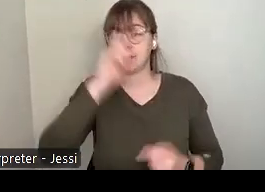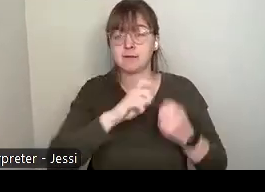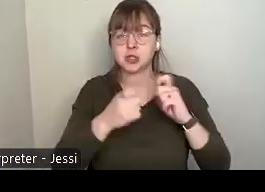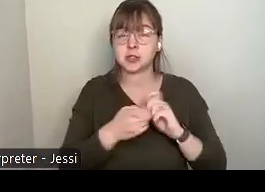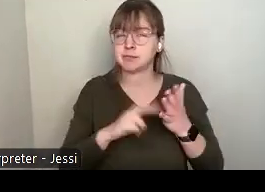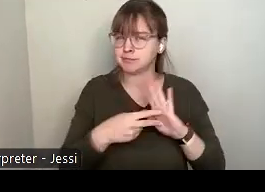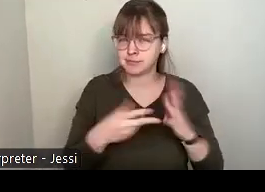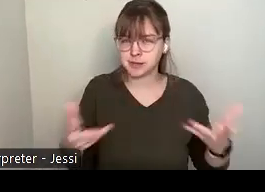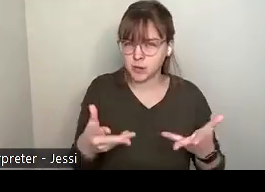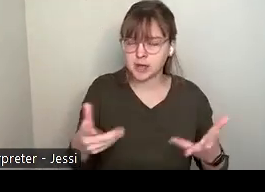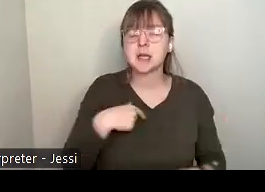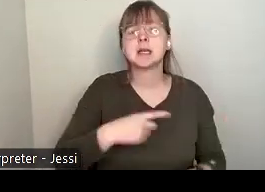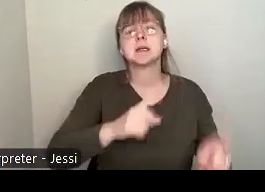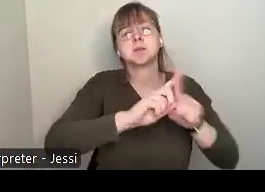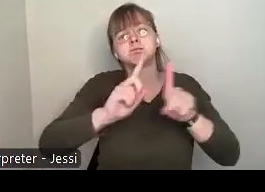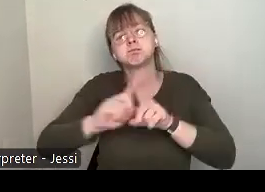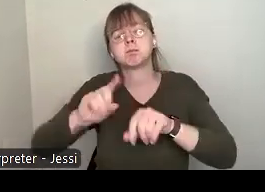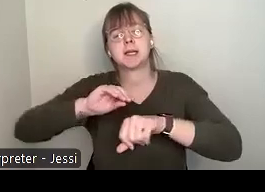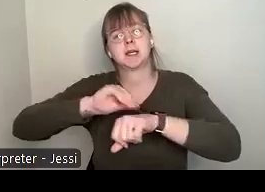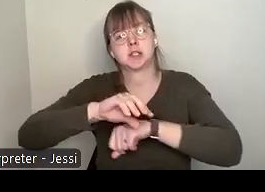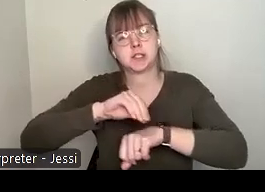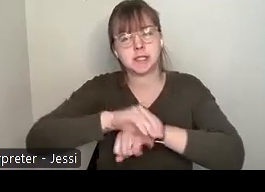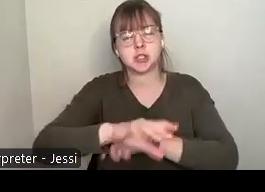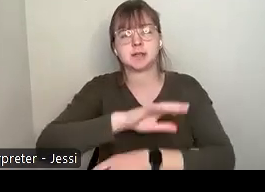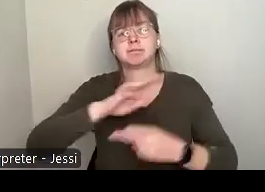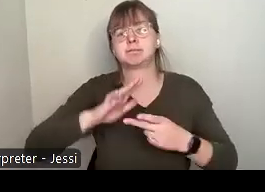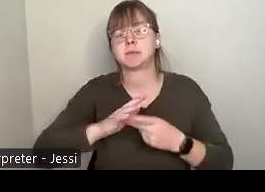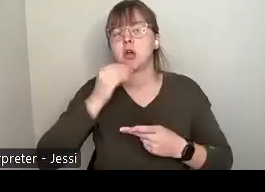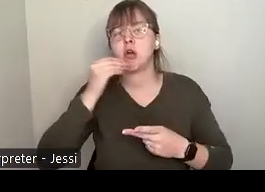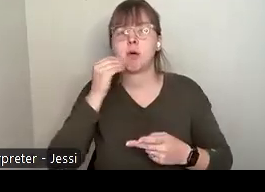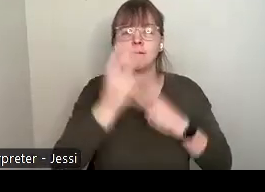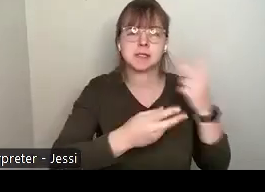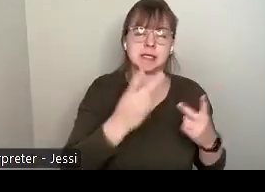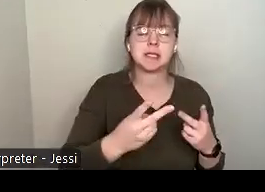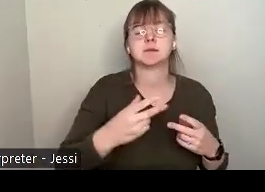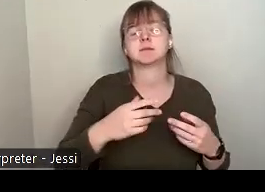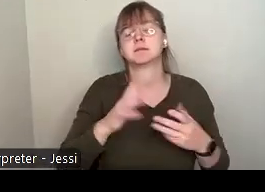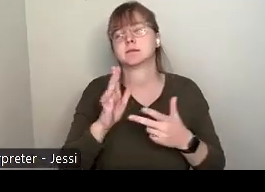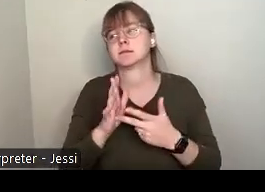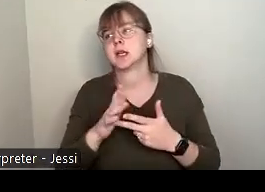of Early Childhood settings home visiting child welfare early intervention or primary